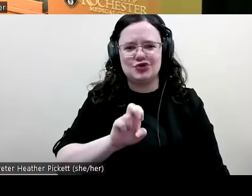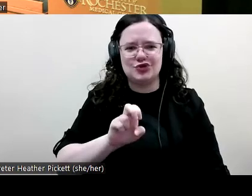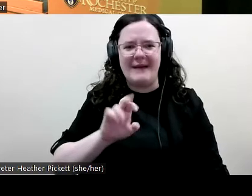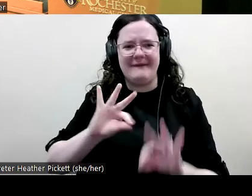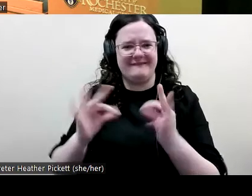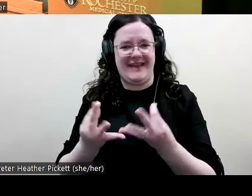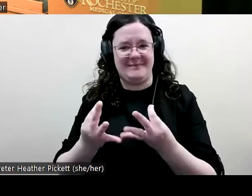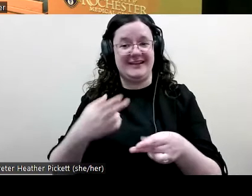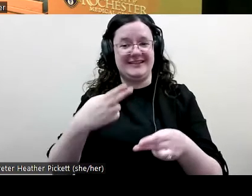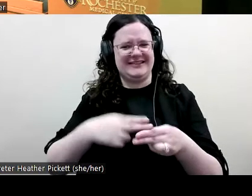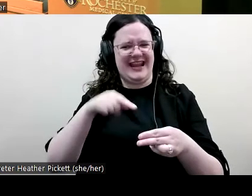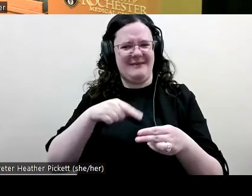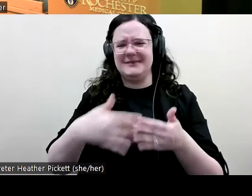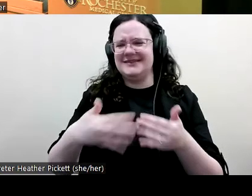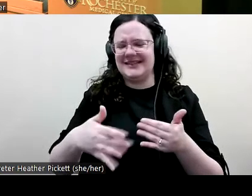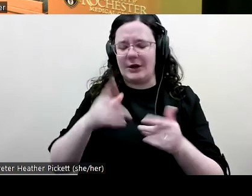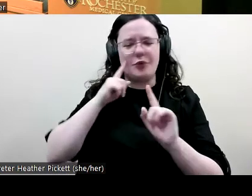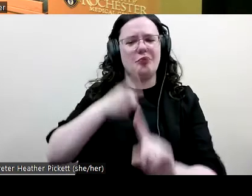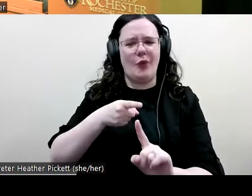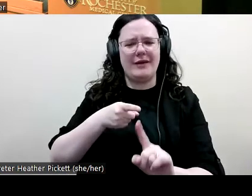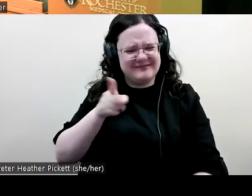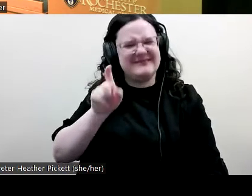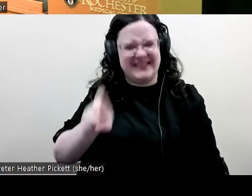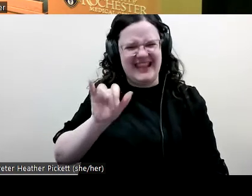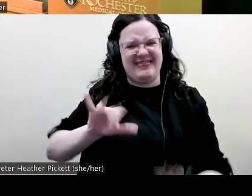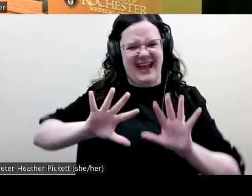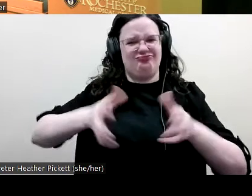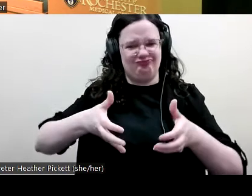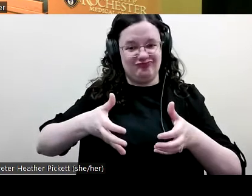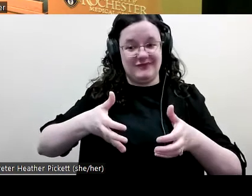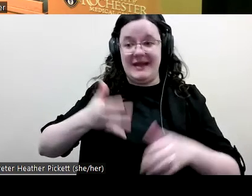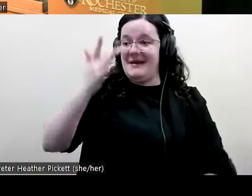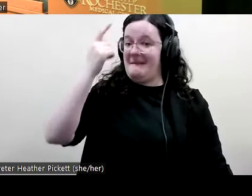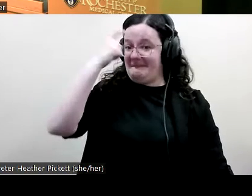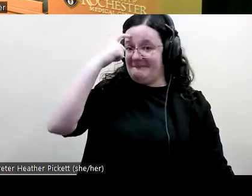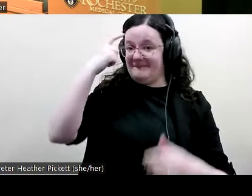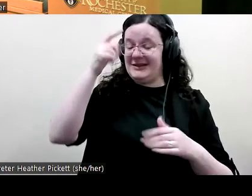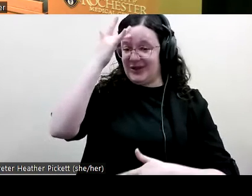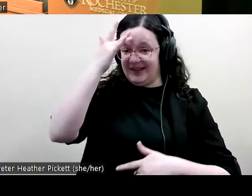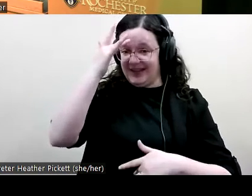mental illness or a serious illness of any kind without help so here's what we know when it comes